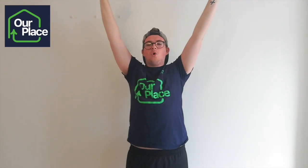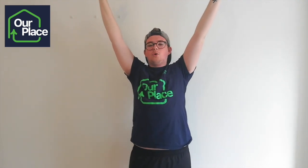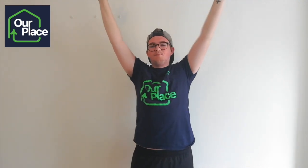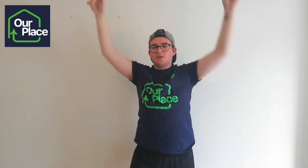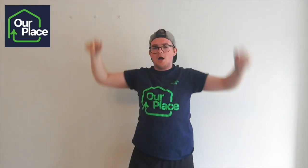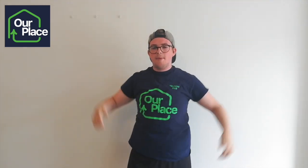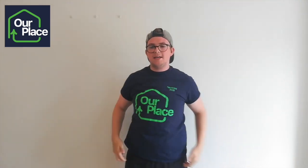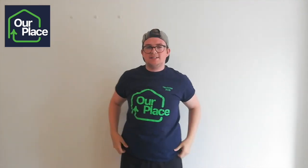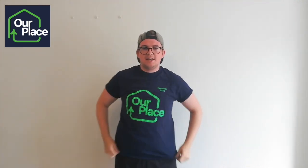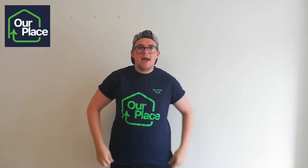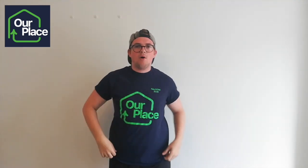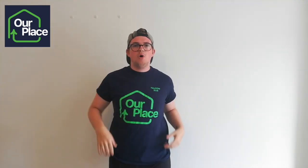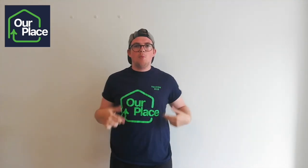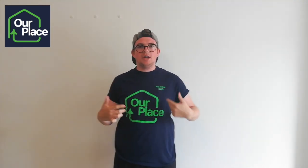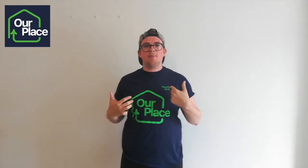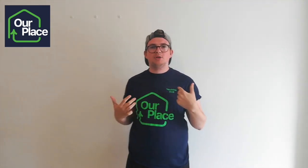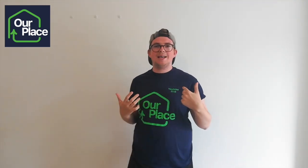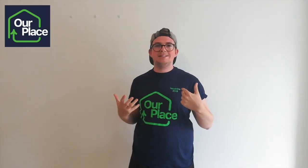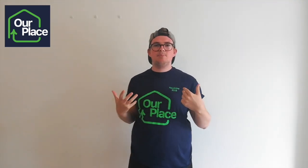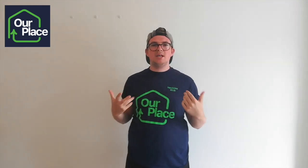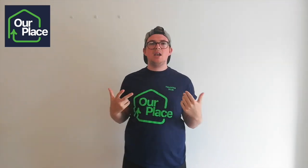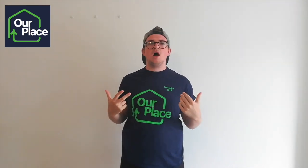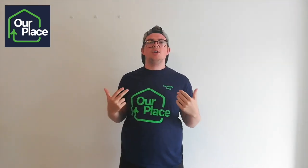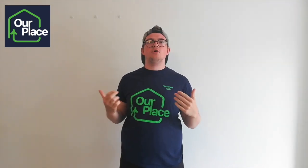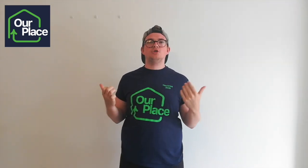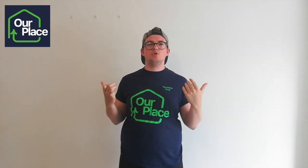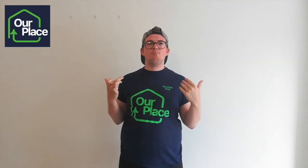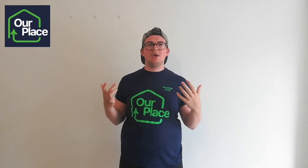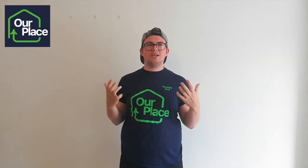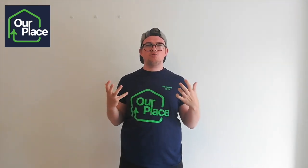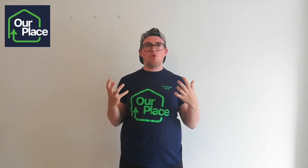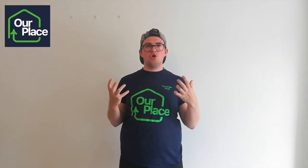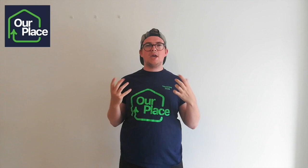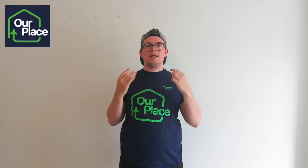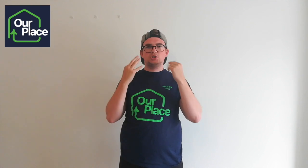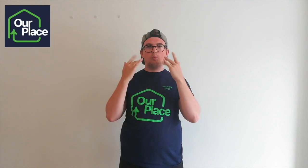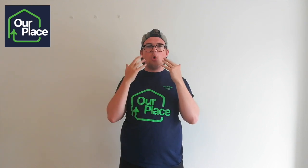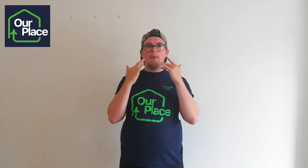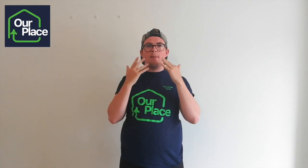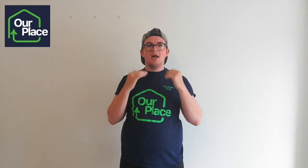amazing now we're going to pretend to be a lion and do the biggest roar you can to warm up